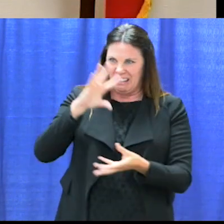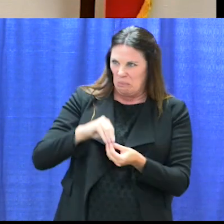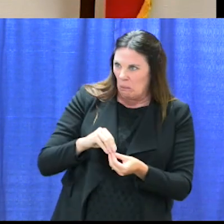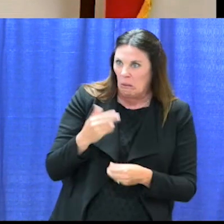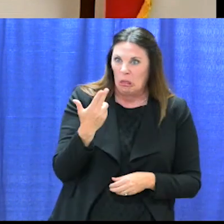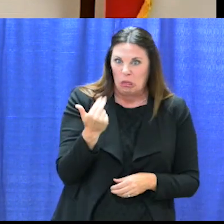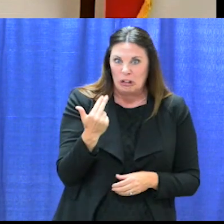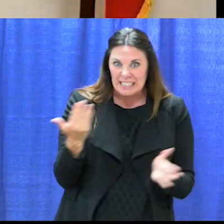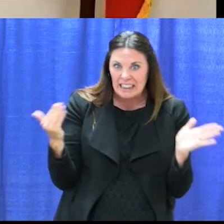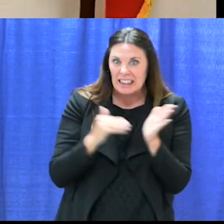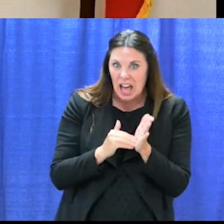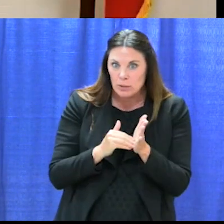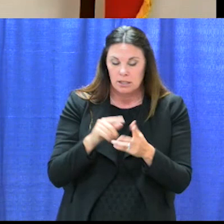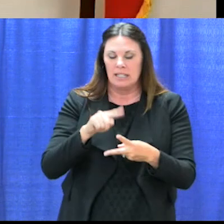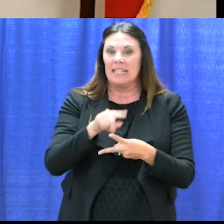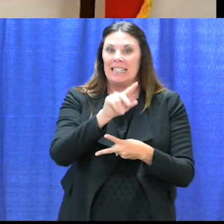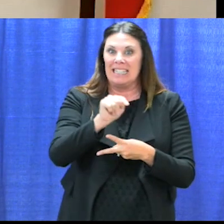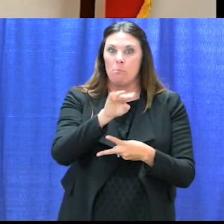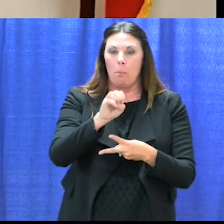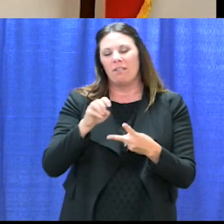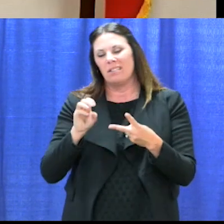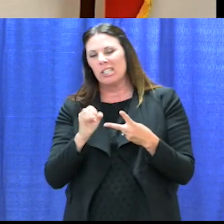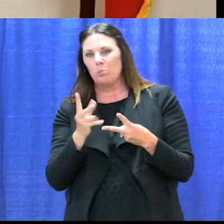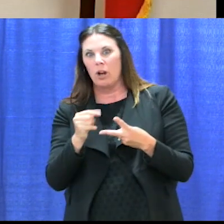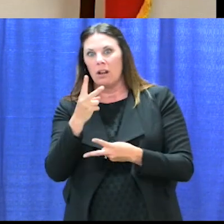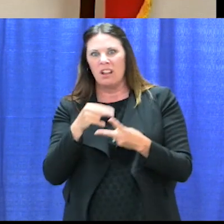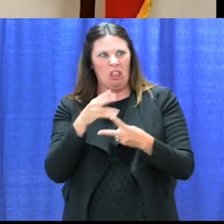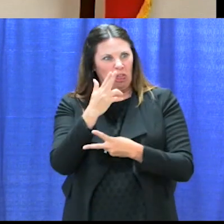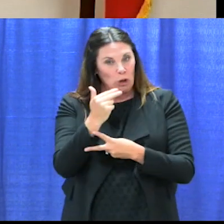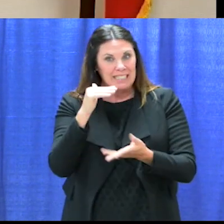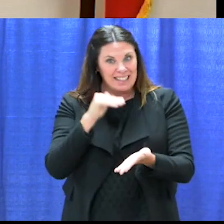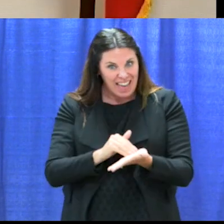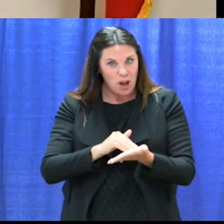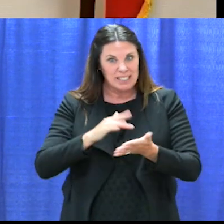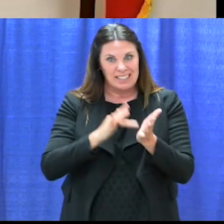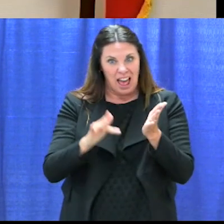from T-Mobile and Sprint. And so we also want to recognize that contribution.